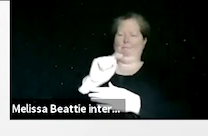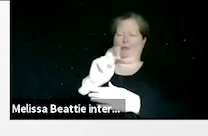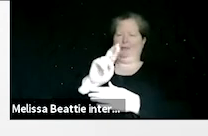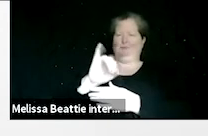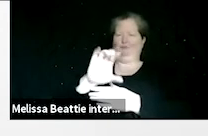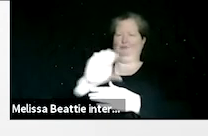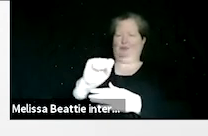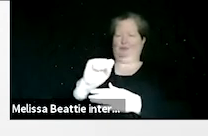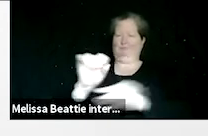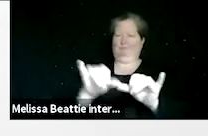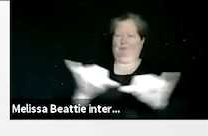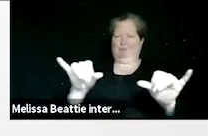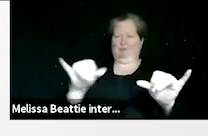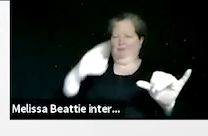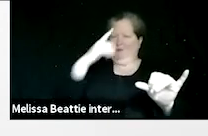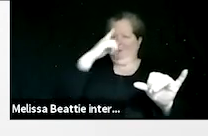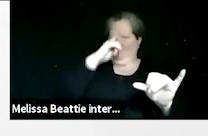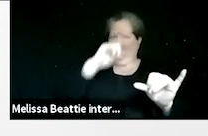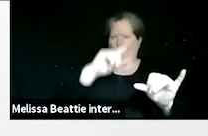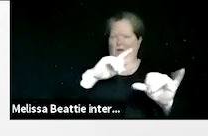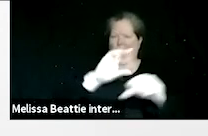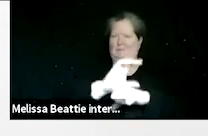when we've done all sorts of things we do crazy things at conferences,